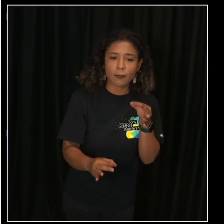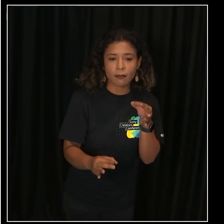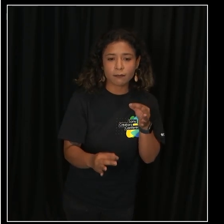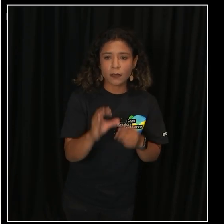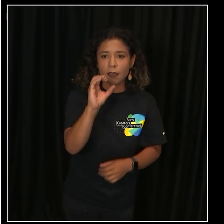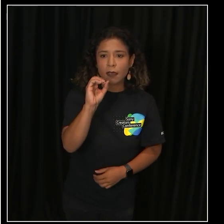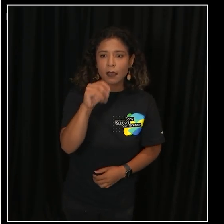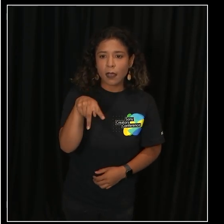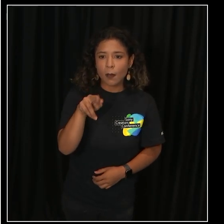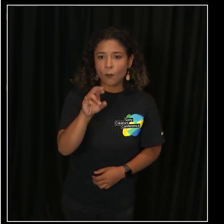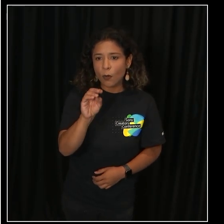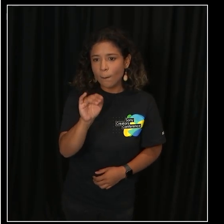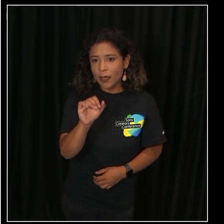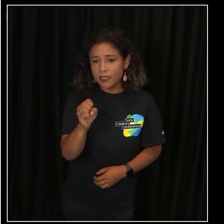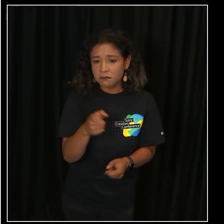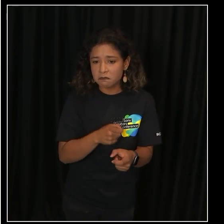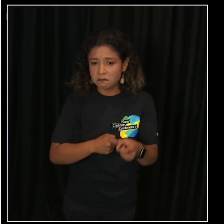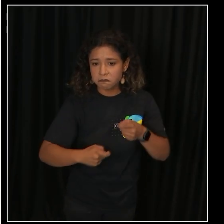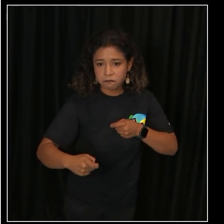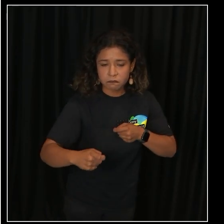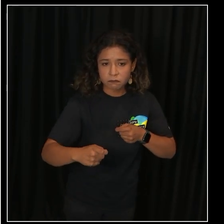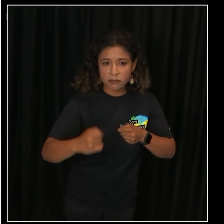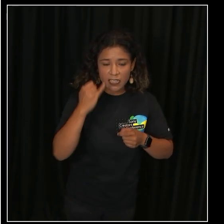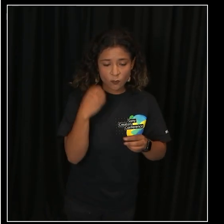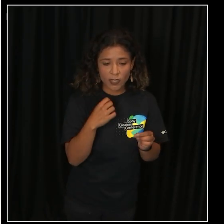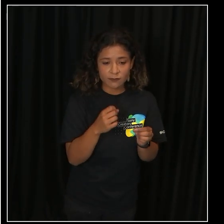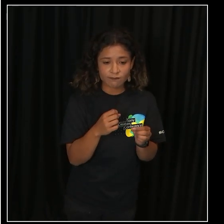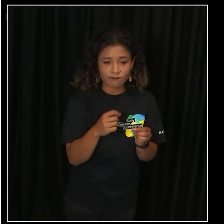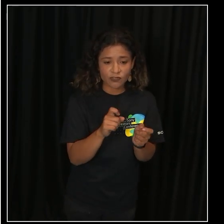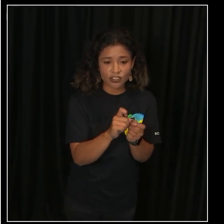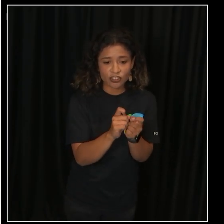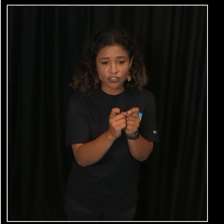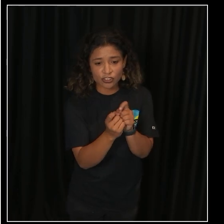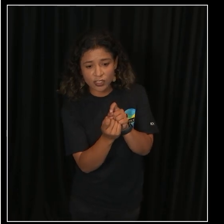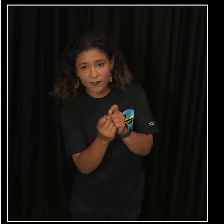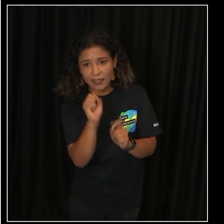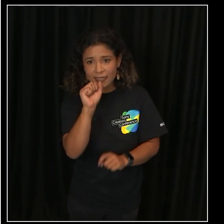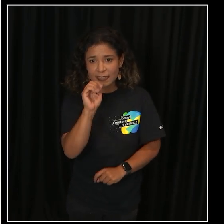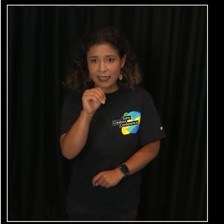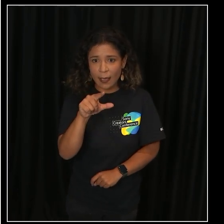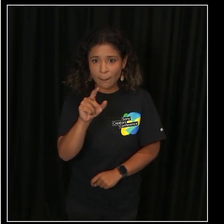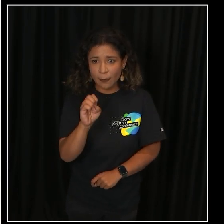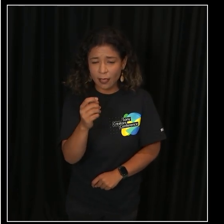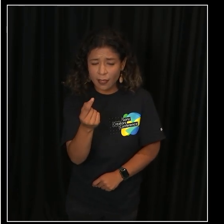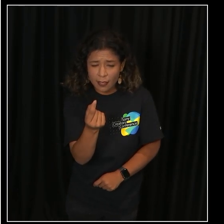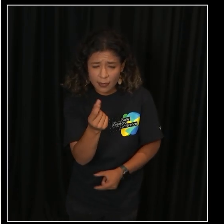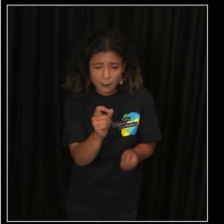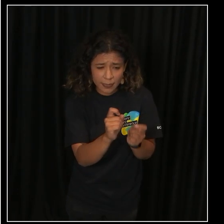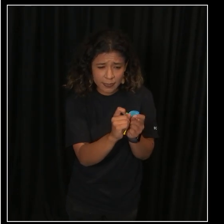that compromise being shifting the sampling, starting of the sampling point slightly within the pixel.